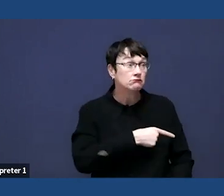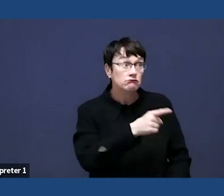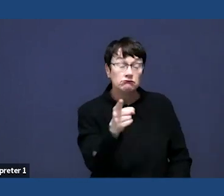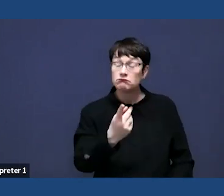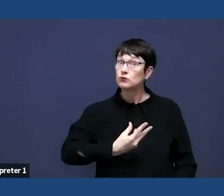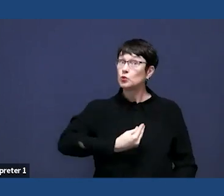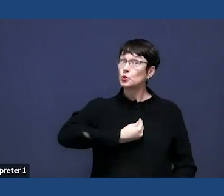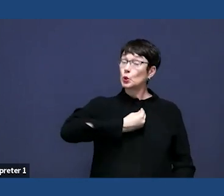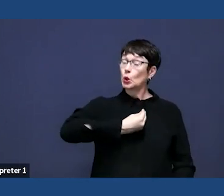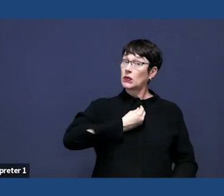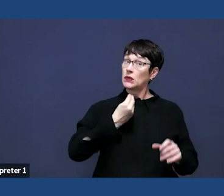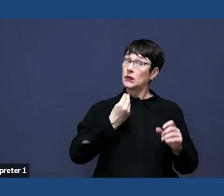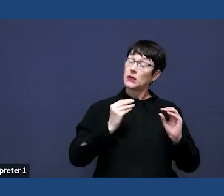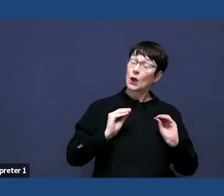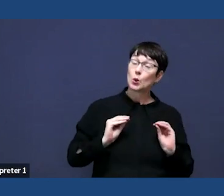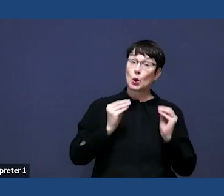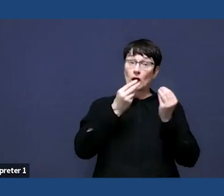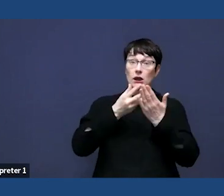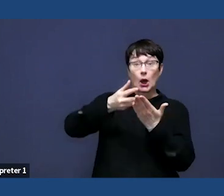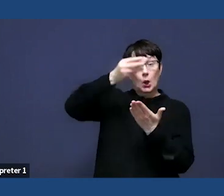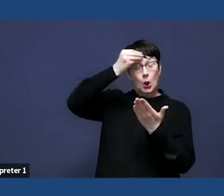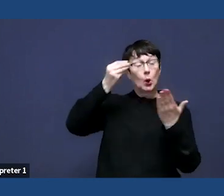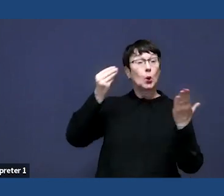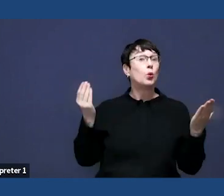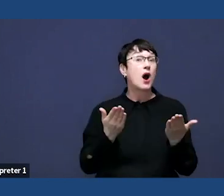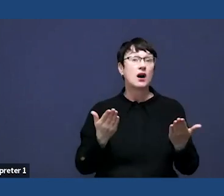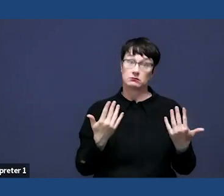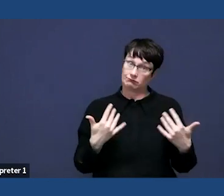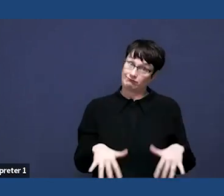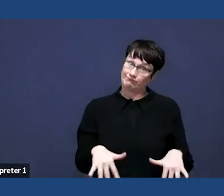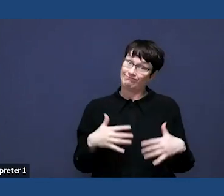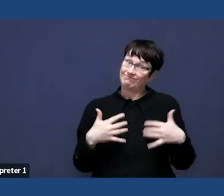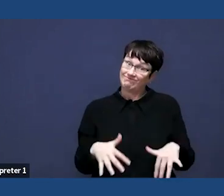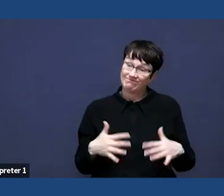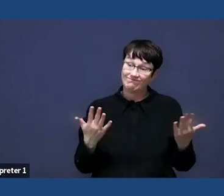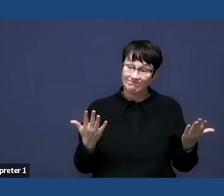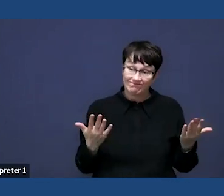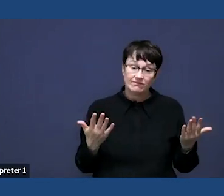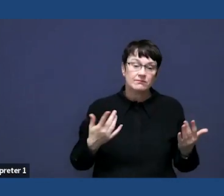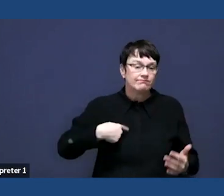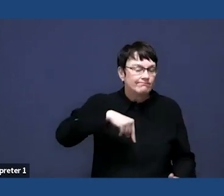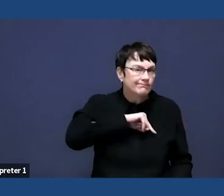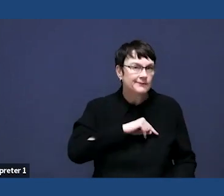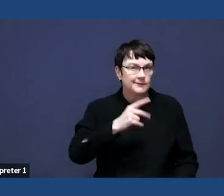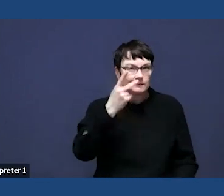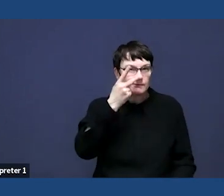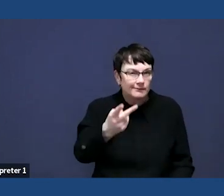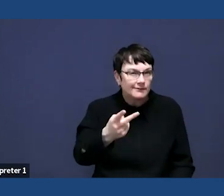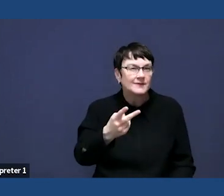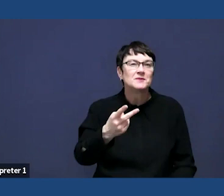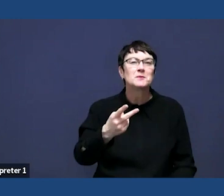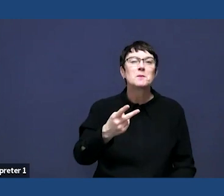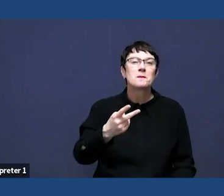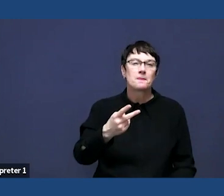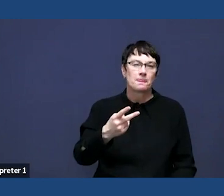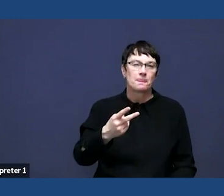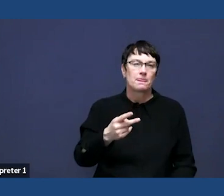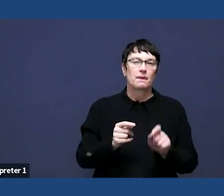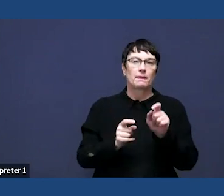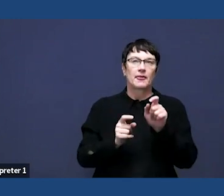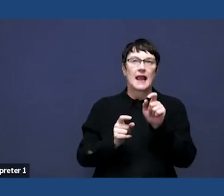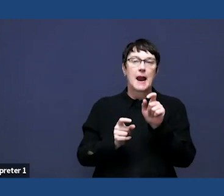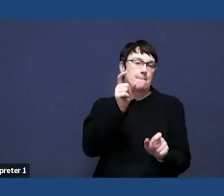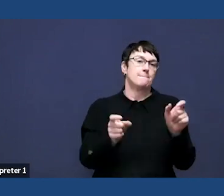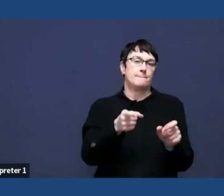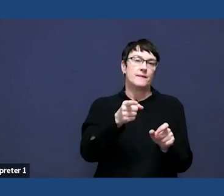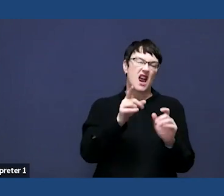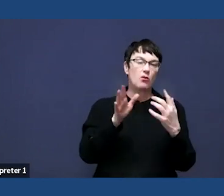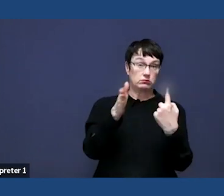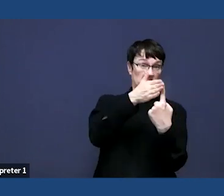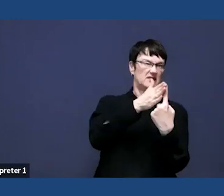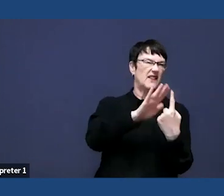So then flipping the lens a little bit, looking at employees who are caregivers, so BCG's